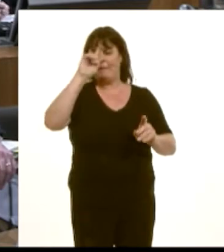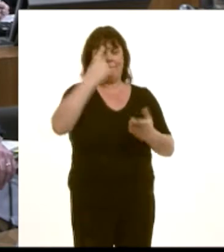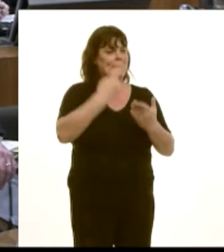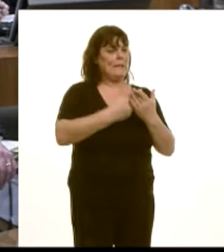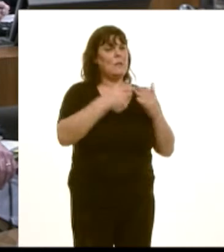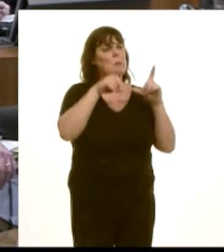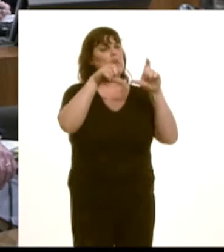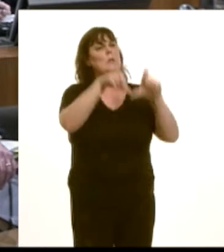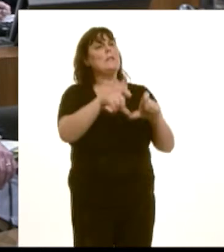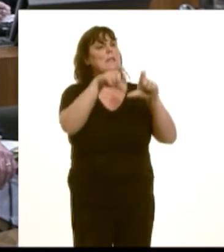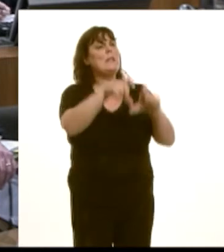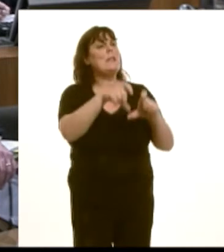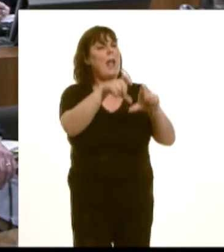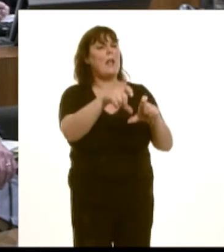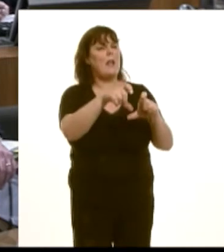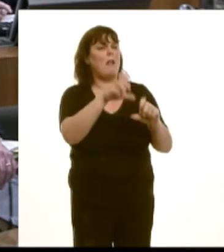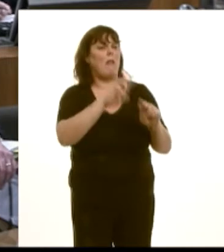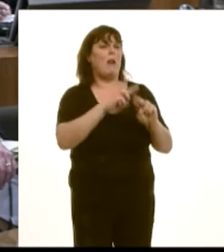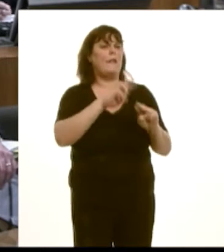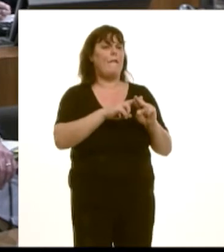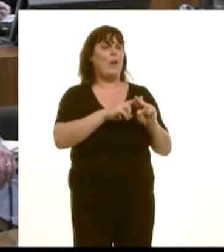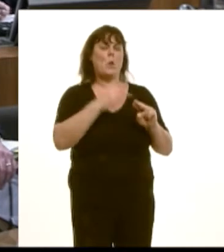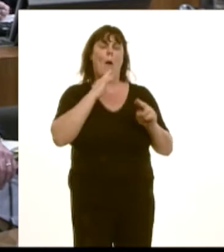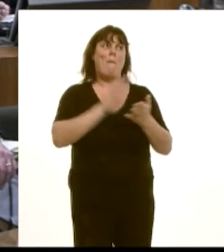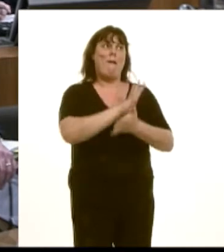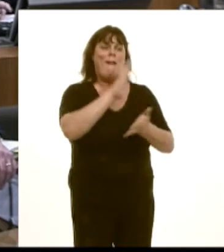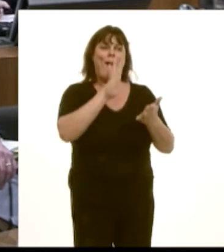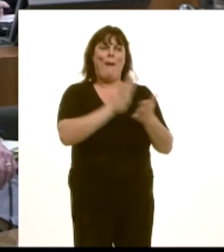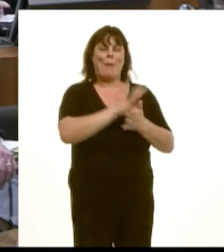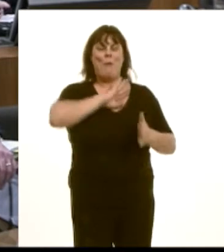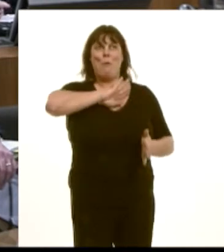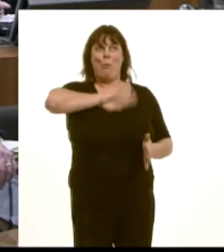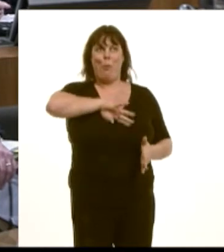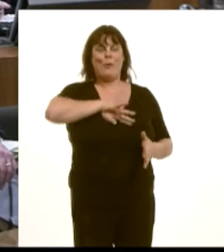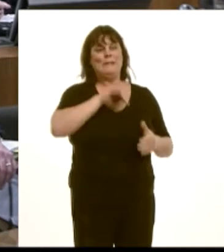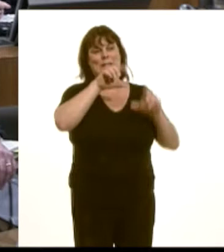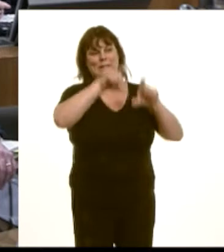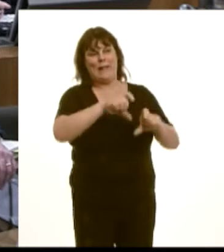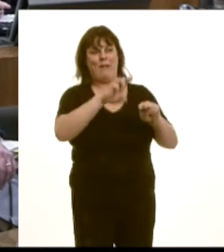not be matched elsewhere, and I am very, very happy, of course, that it has now committed